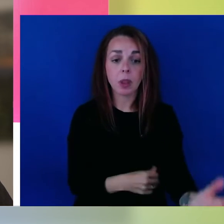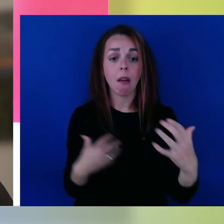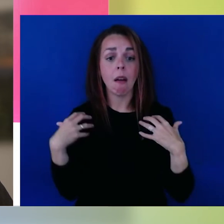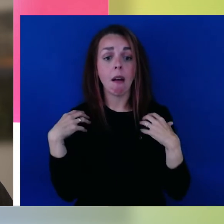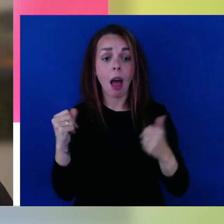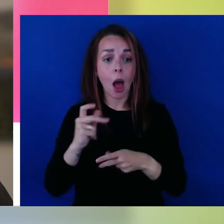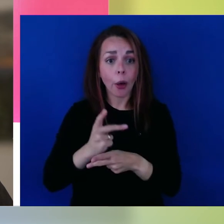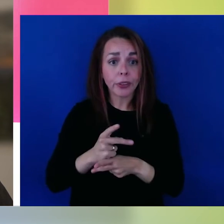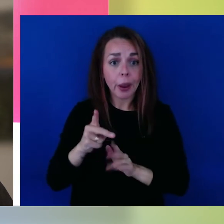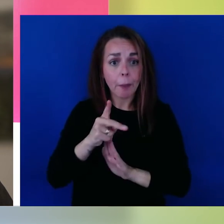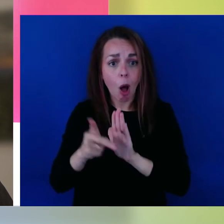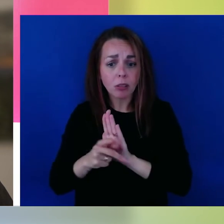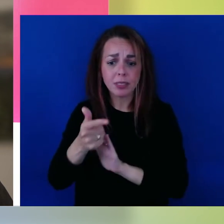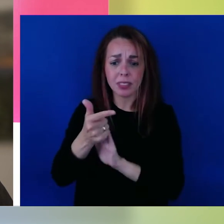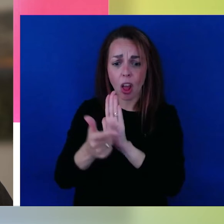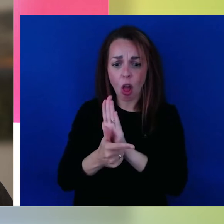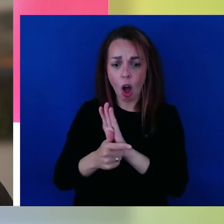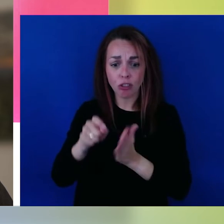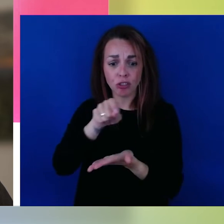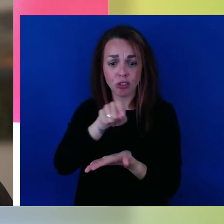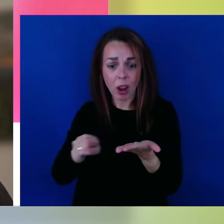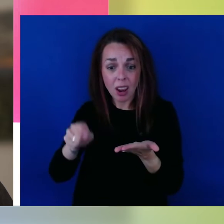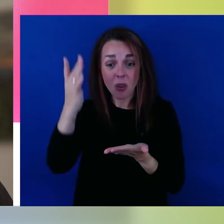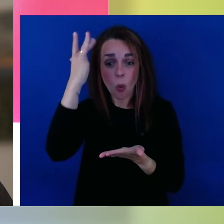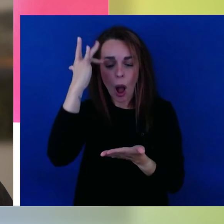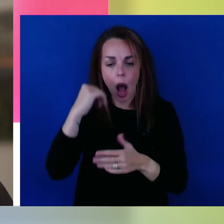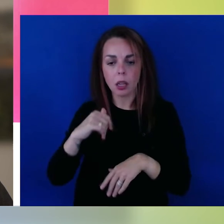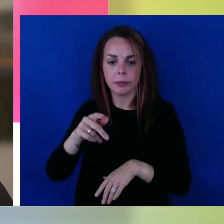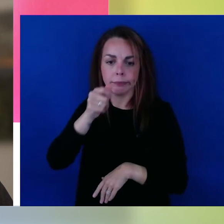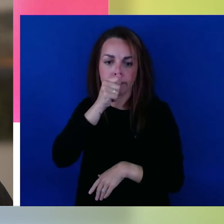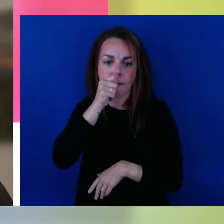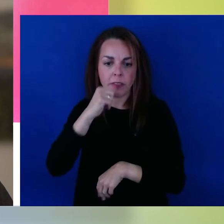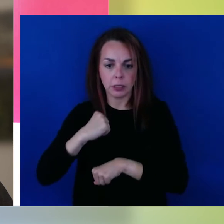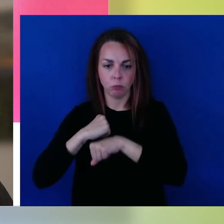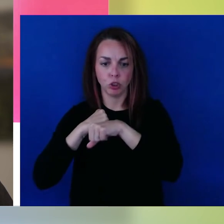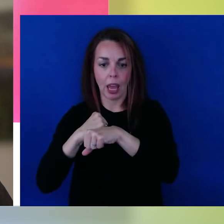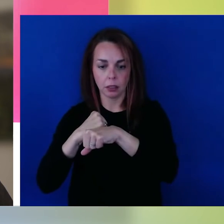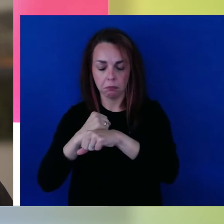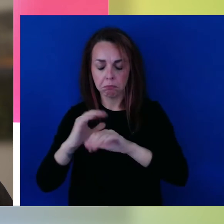are written to protect people's privacy. When diagnosed with ALS,